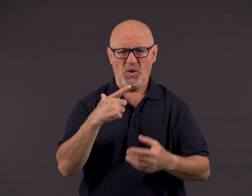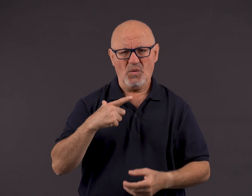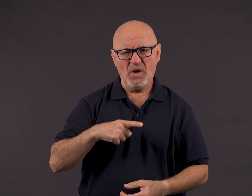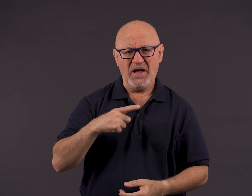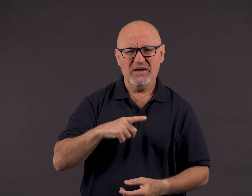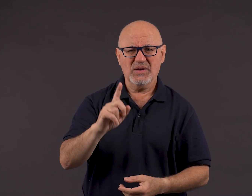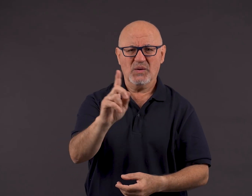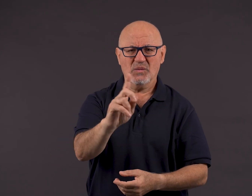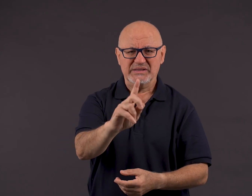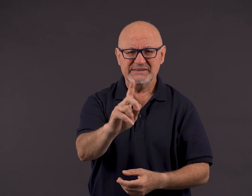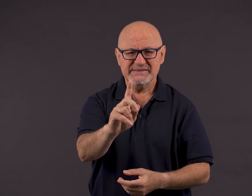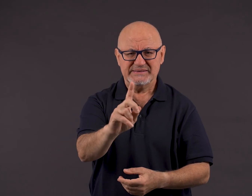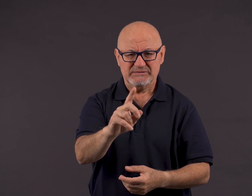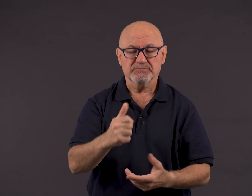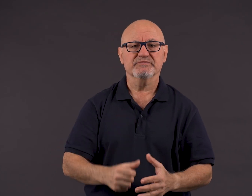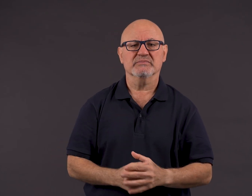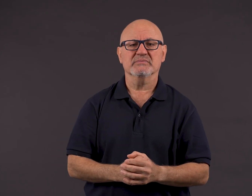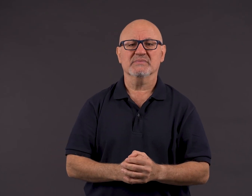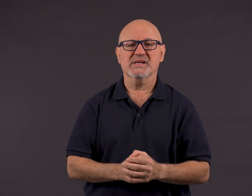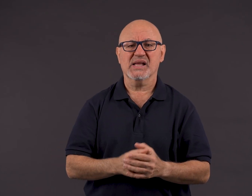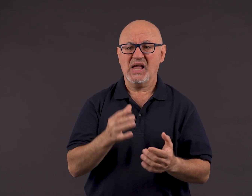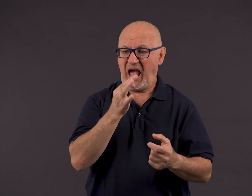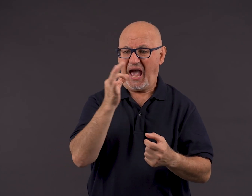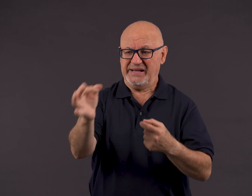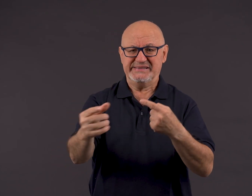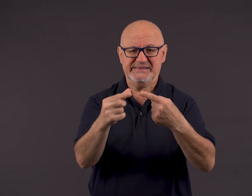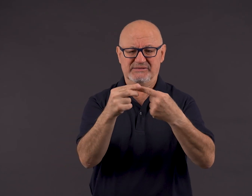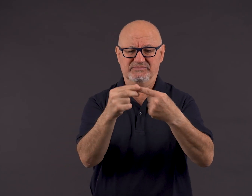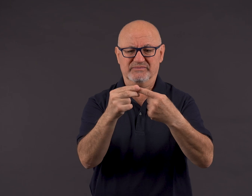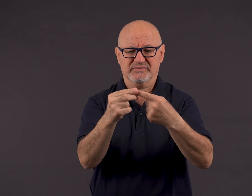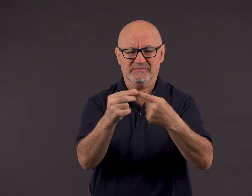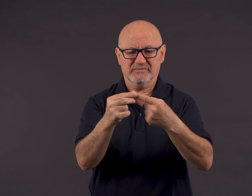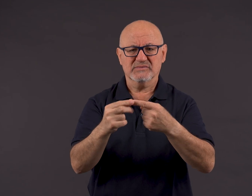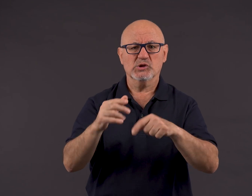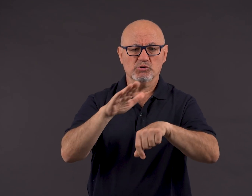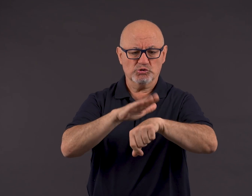When Gathering feedback it's important that you provide some